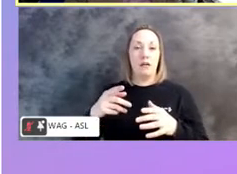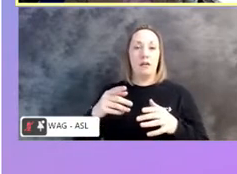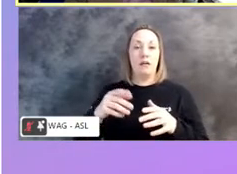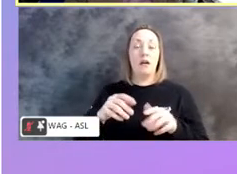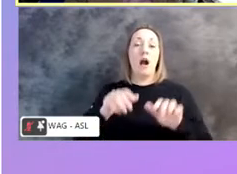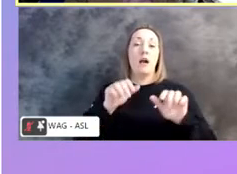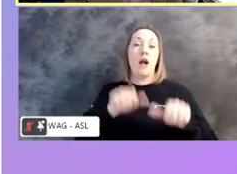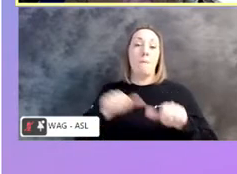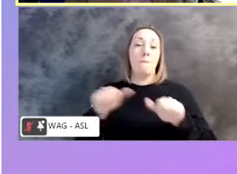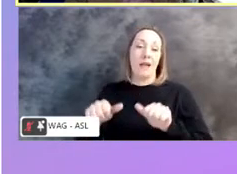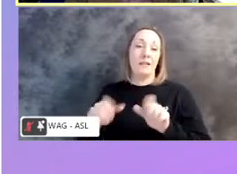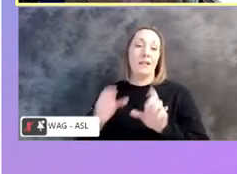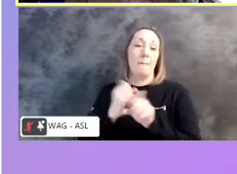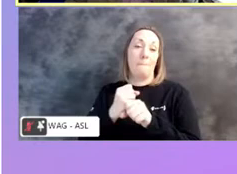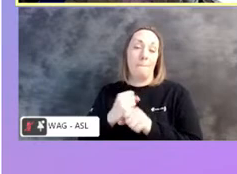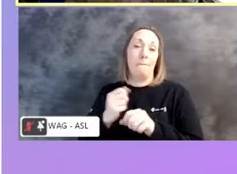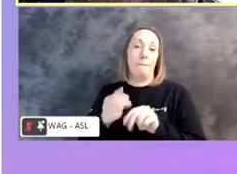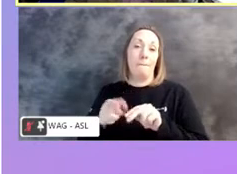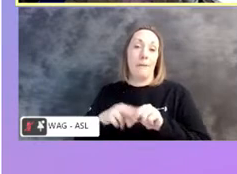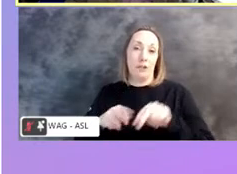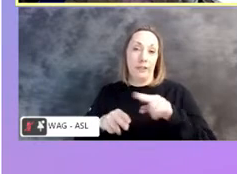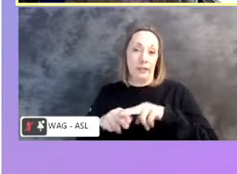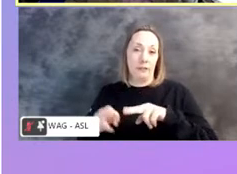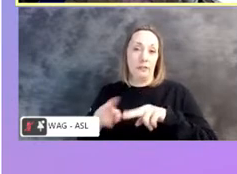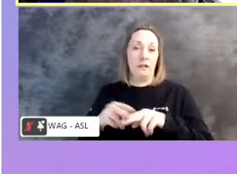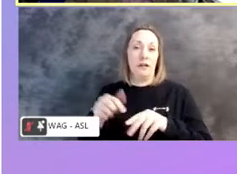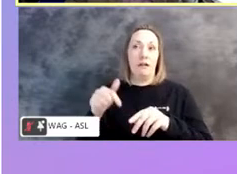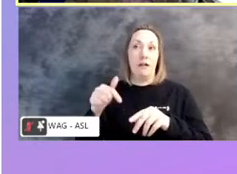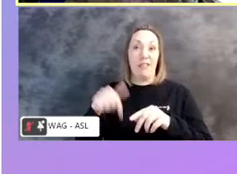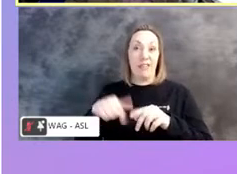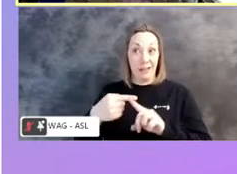obligations. We've also undertaken quite a detailed